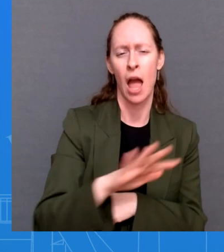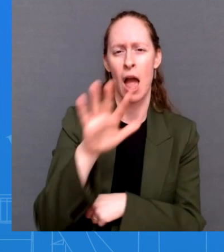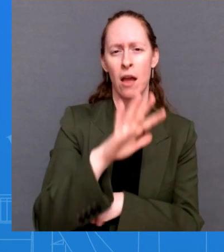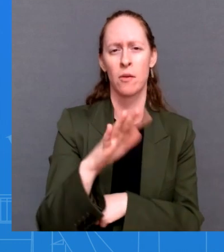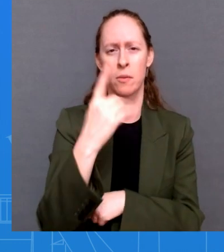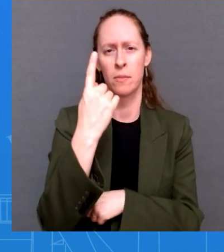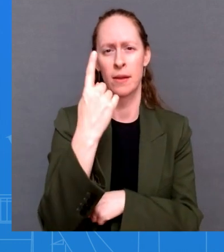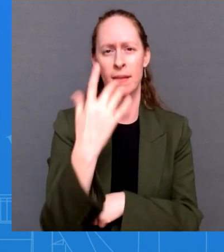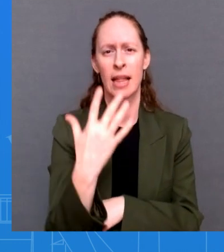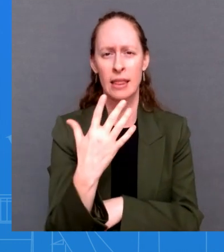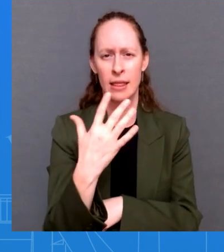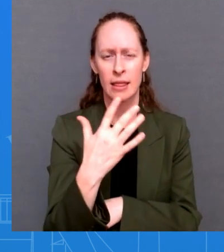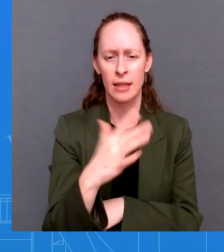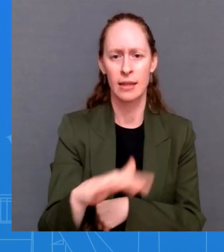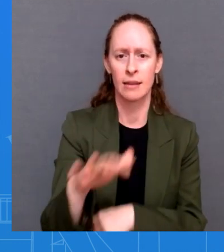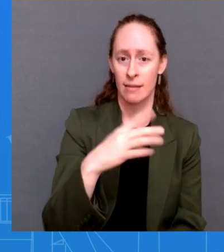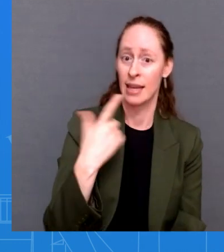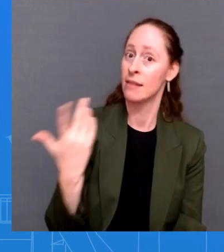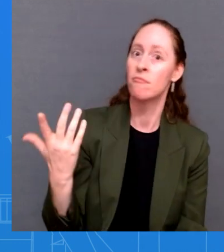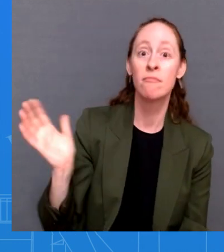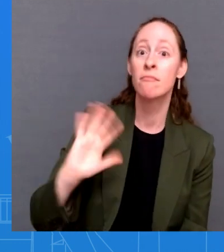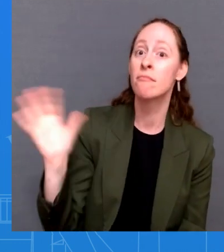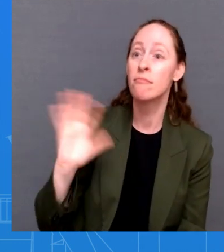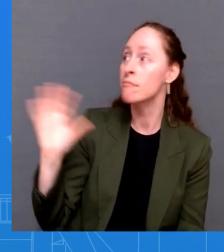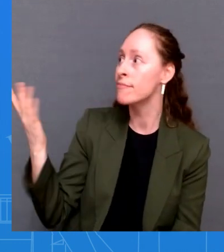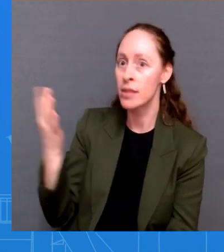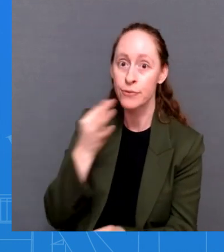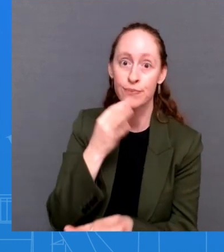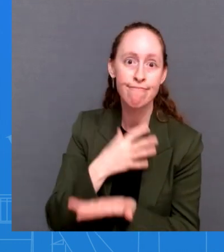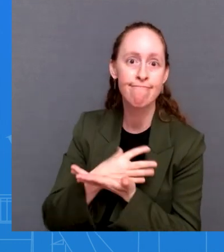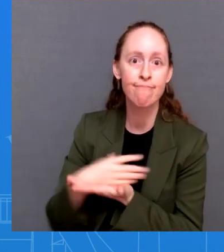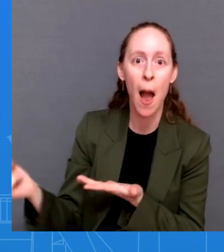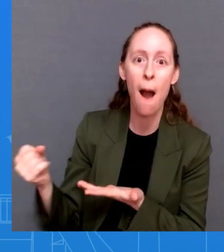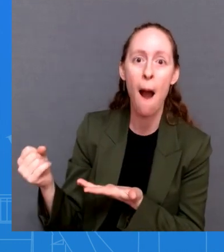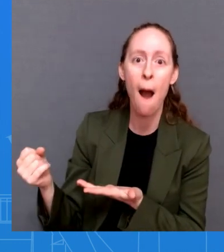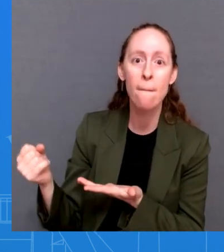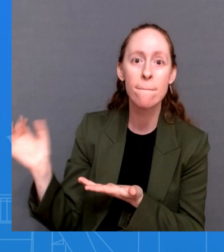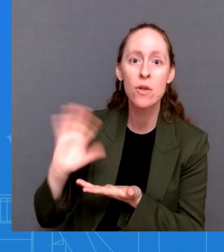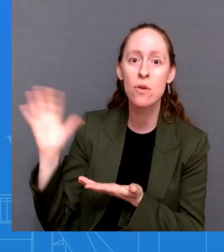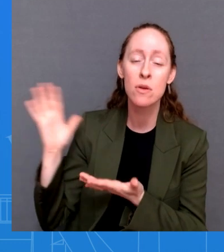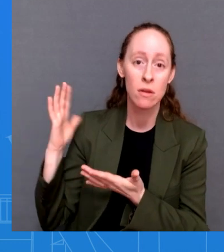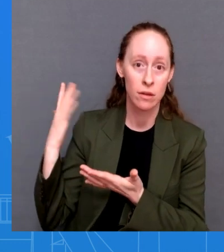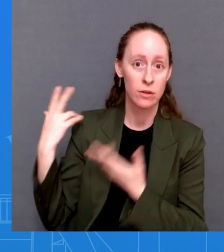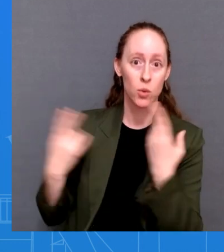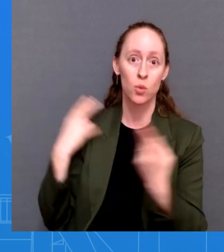So our focus right now is working closely with clinicians and local health departments to get shots into arms.